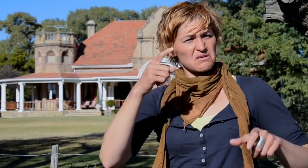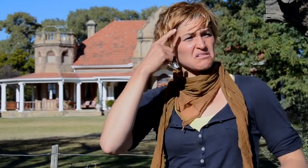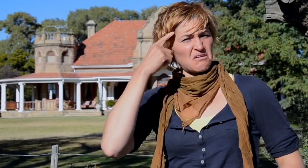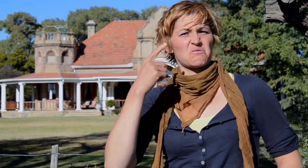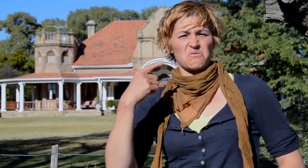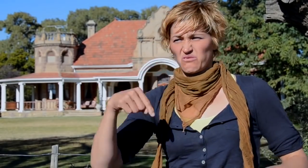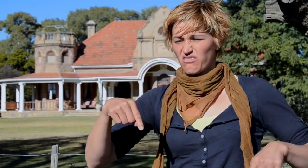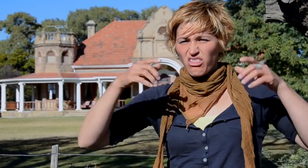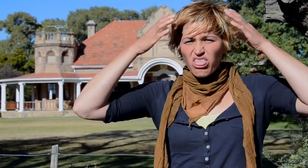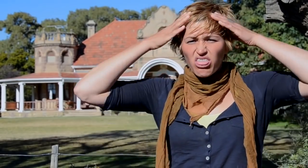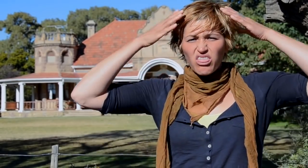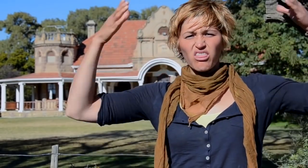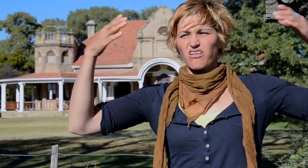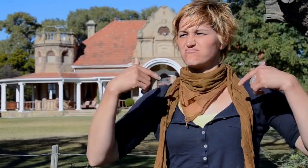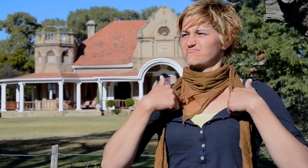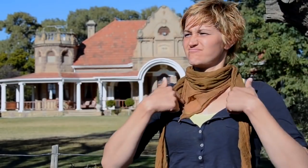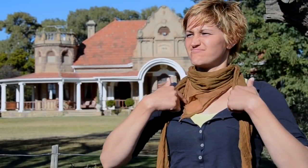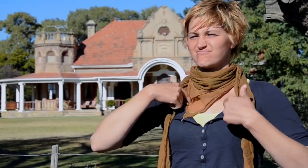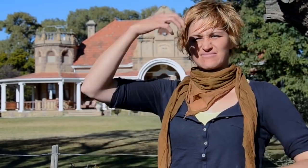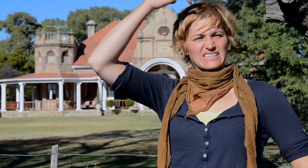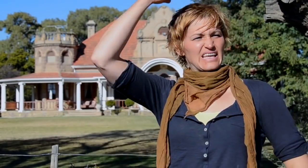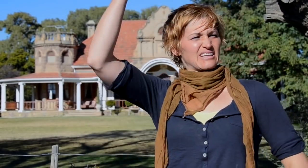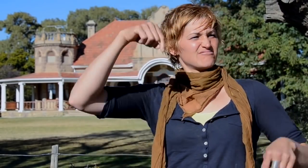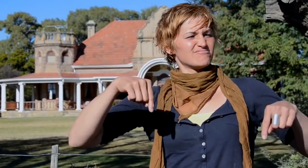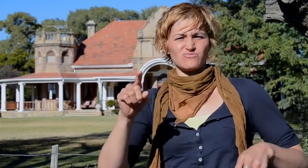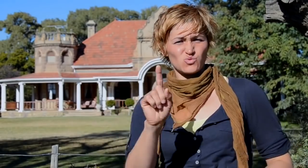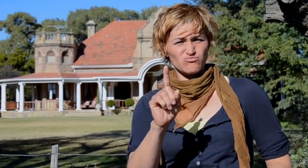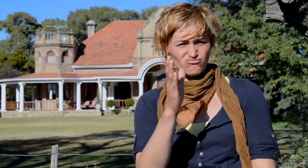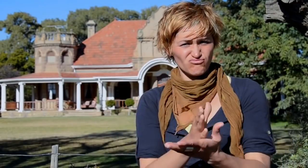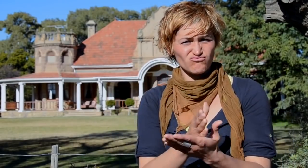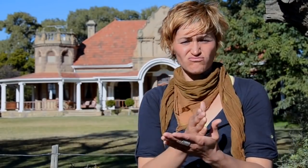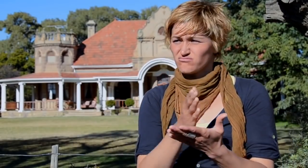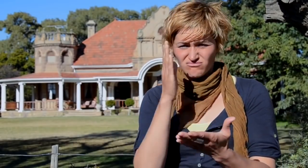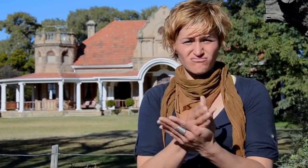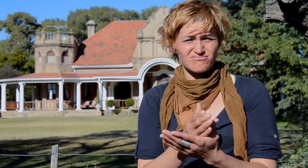Many people think it is just bragging about being the ostrich capital, but it is accurate